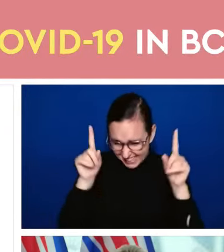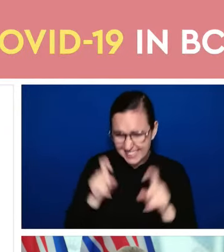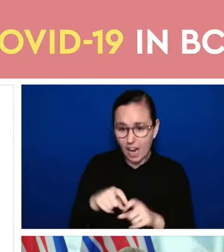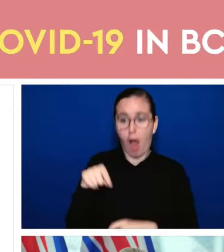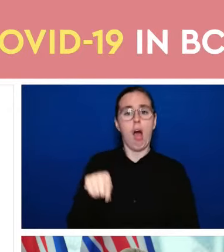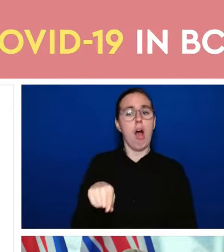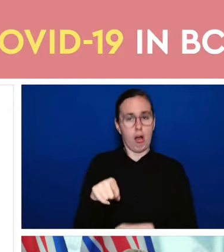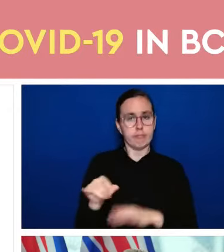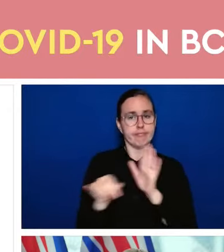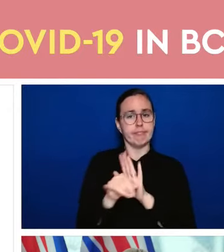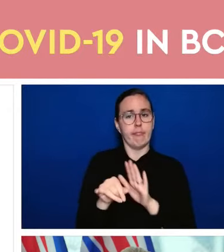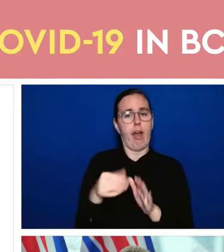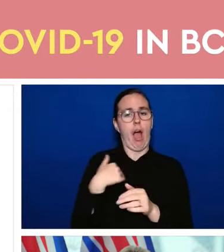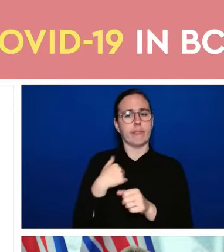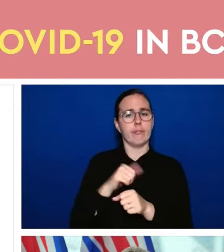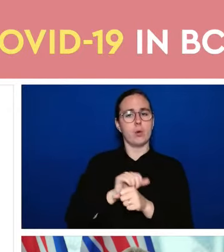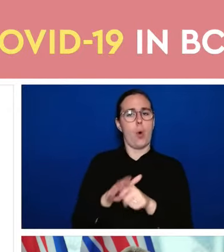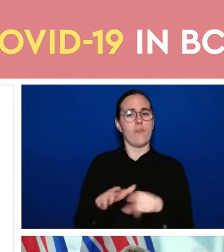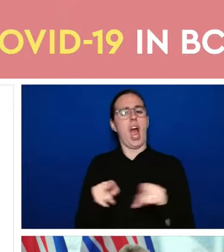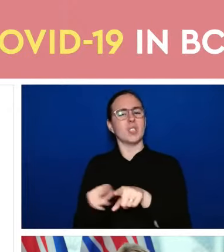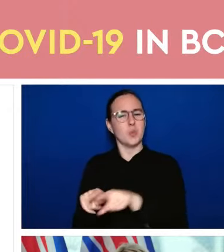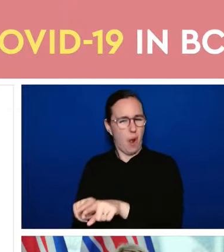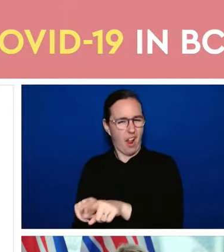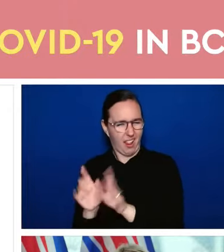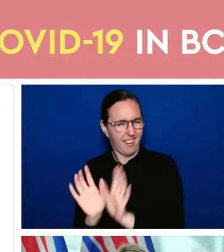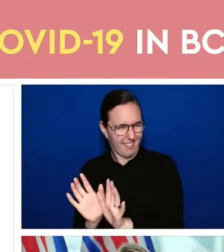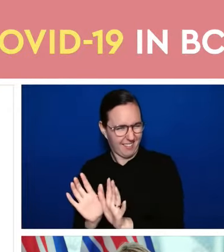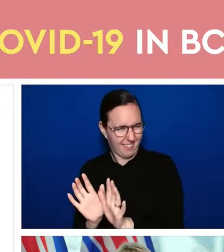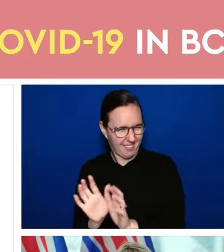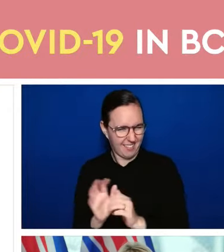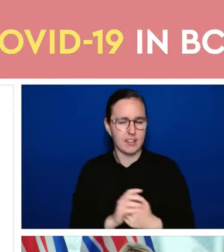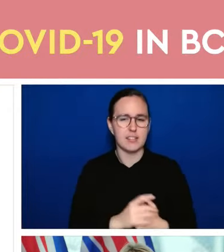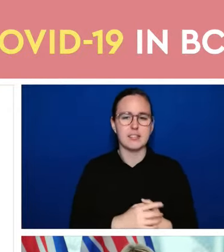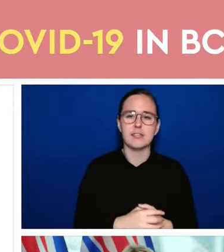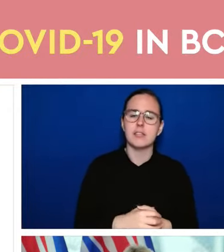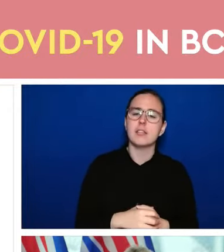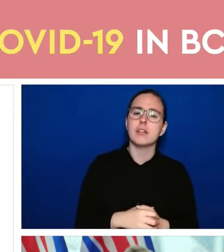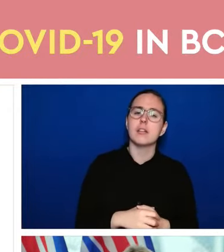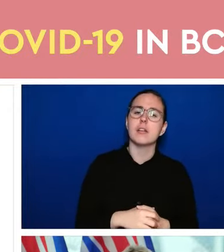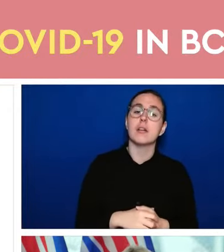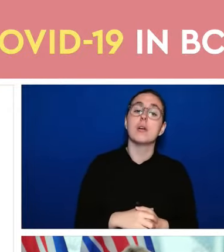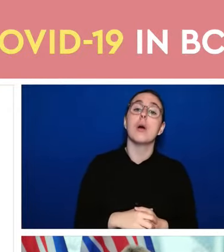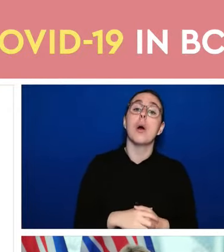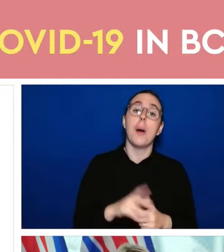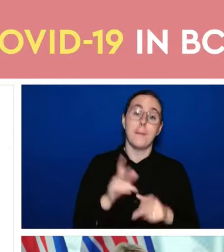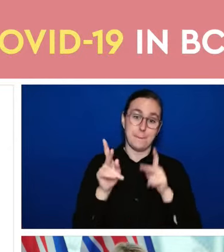Vitesse end. Are all cause mortality so anybody who's died